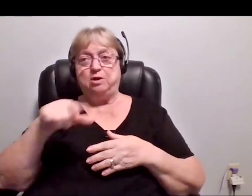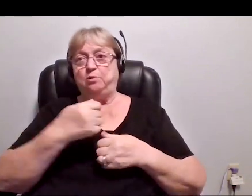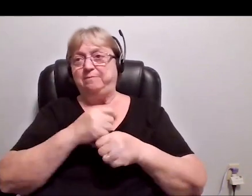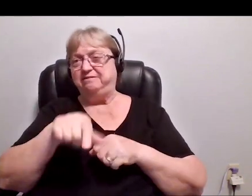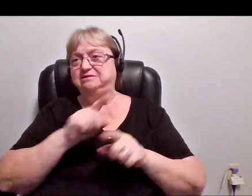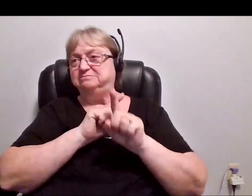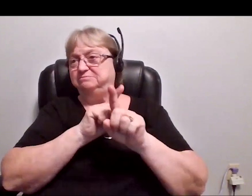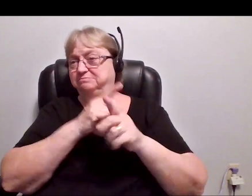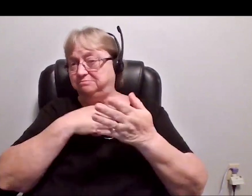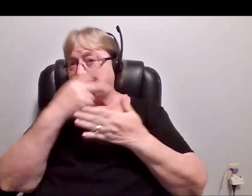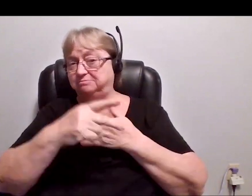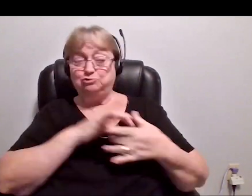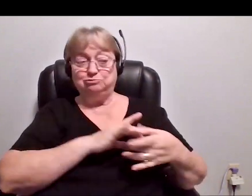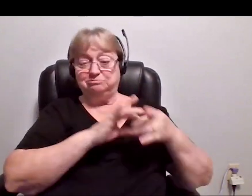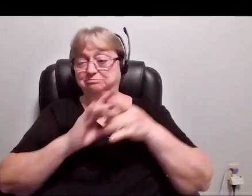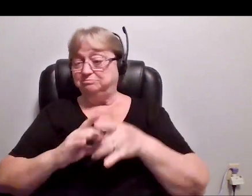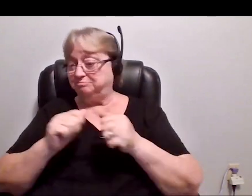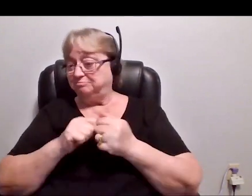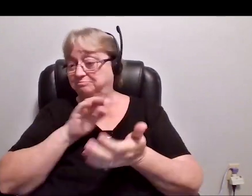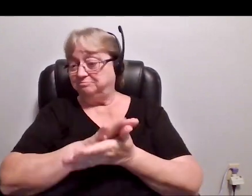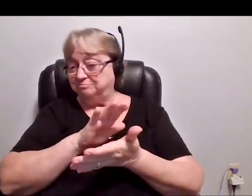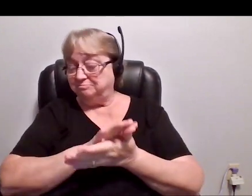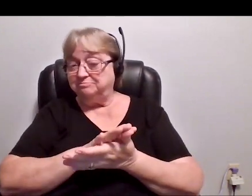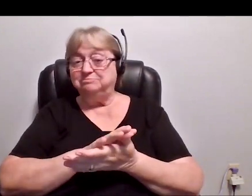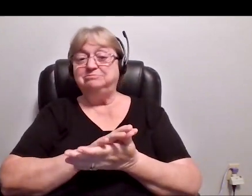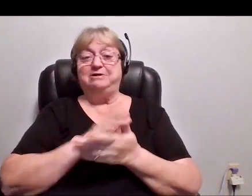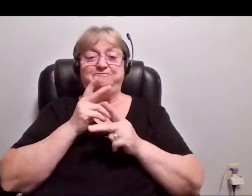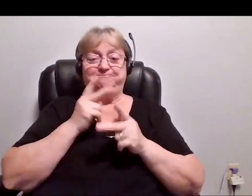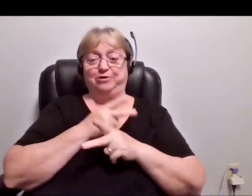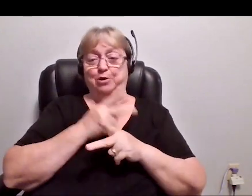to connect with schools and find out who is all doing these programs.